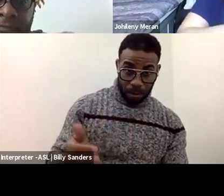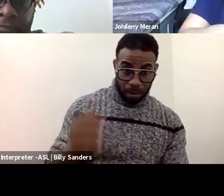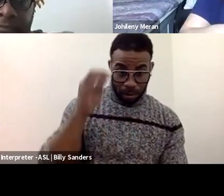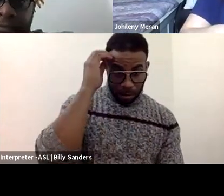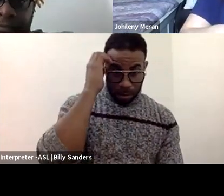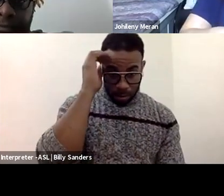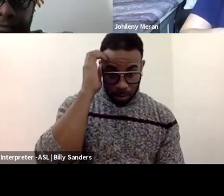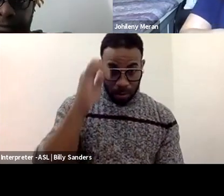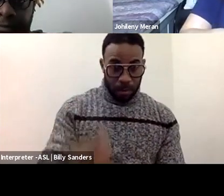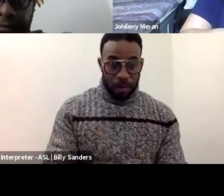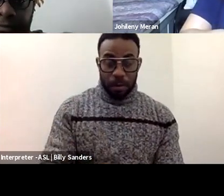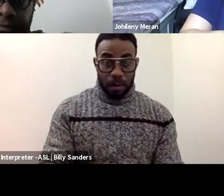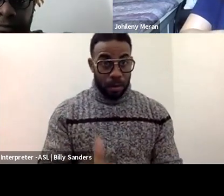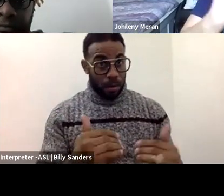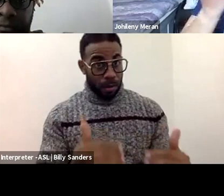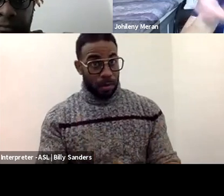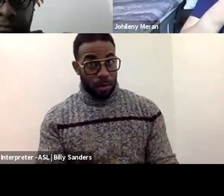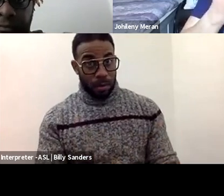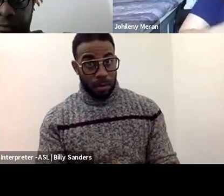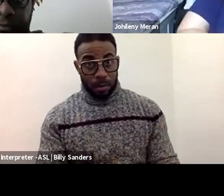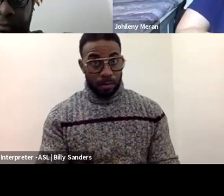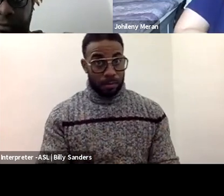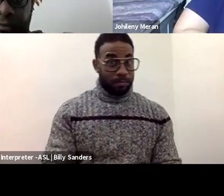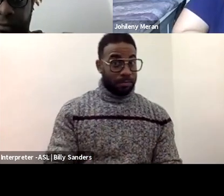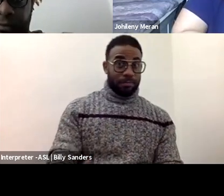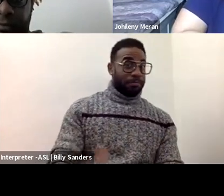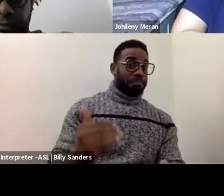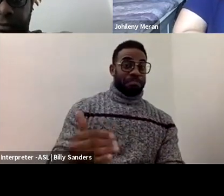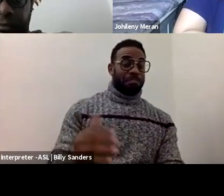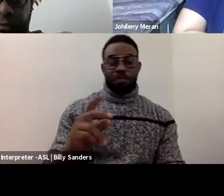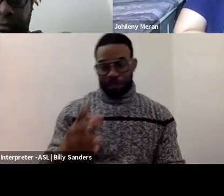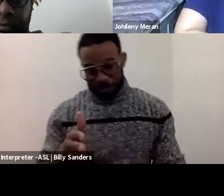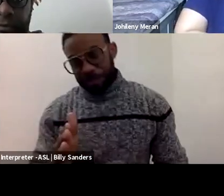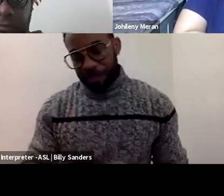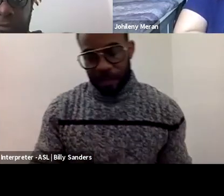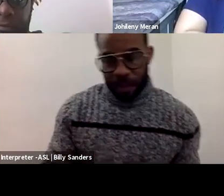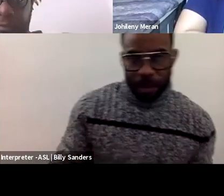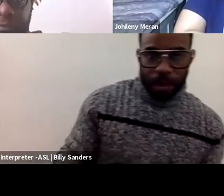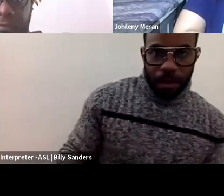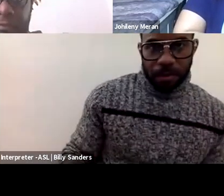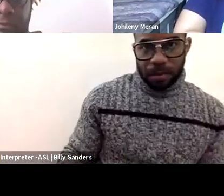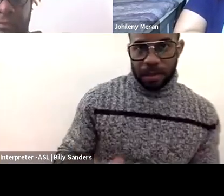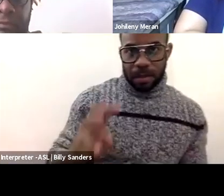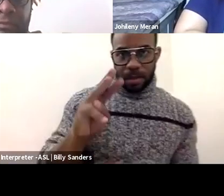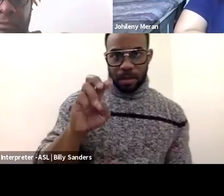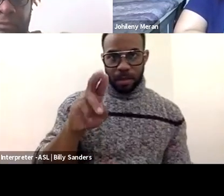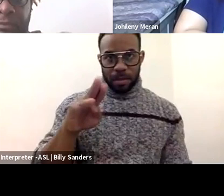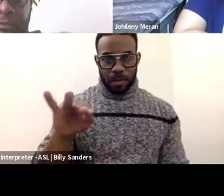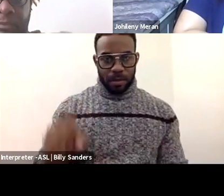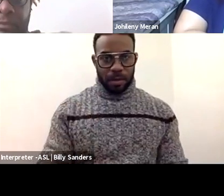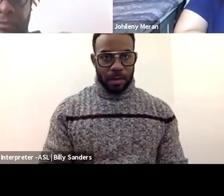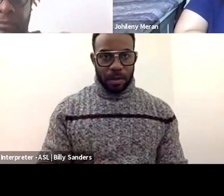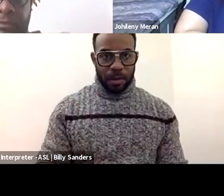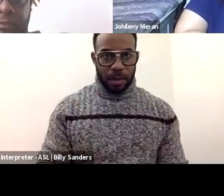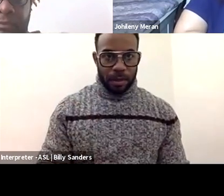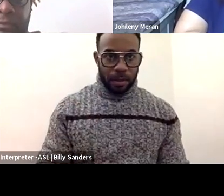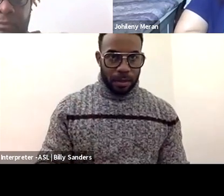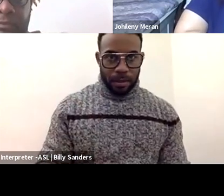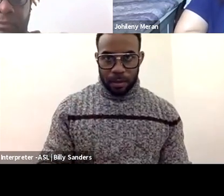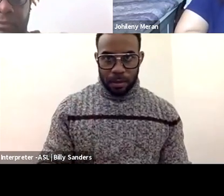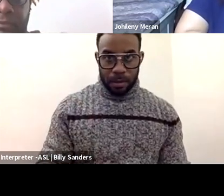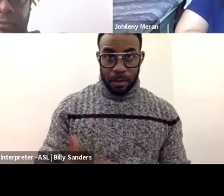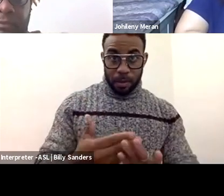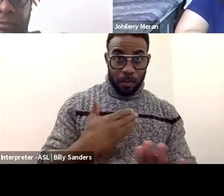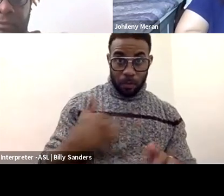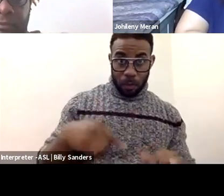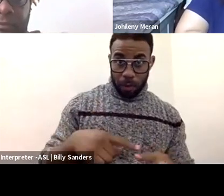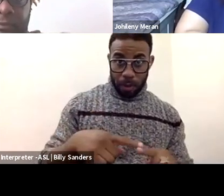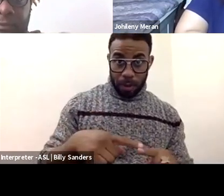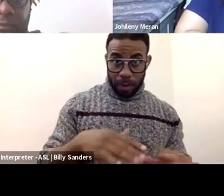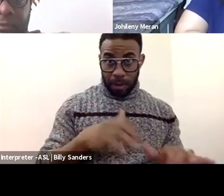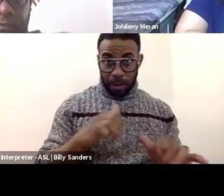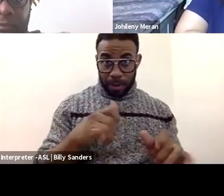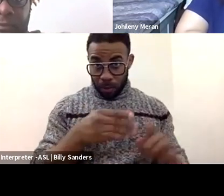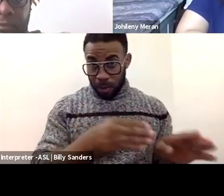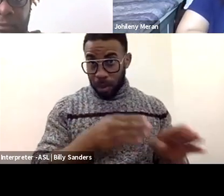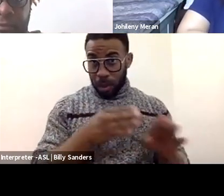to anything? Sorry. This is Maraina. So before we leave this point, do you have any advice?